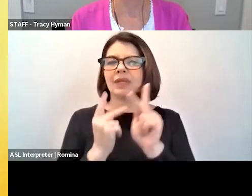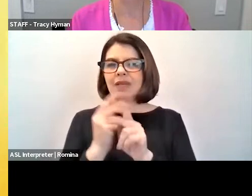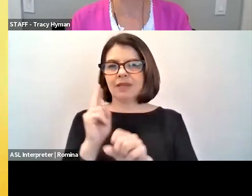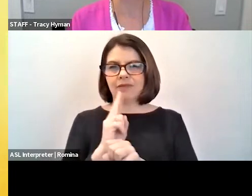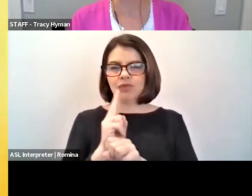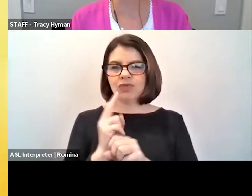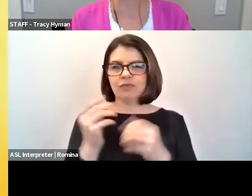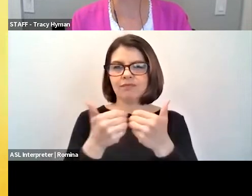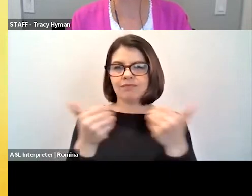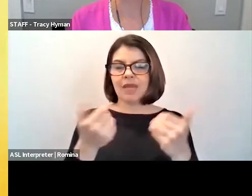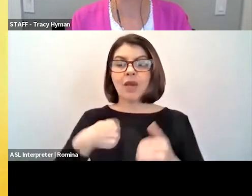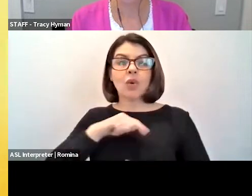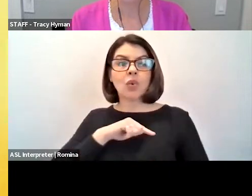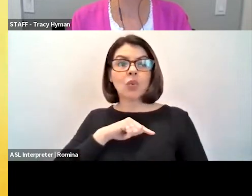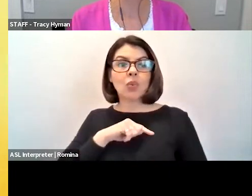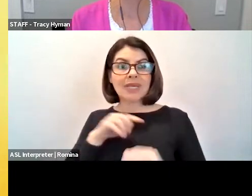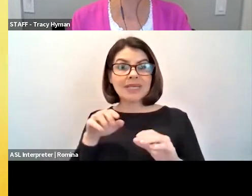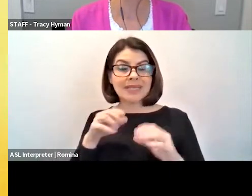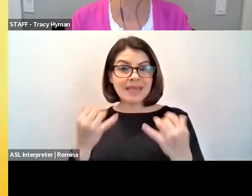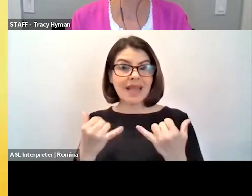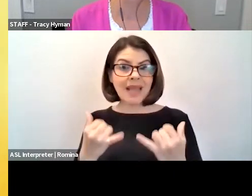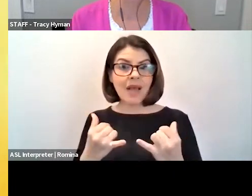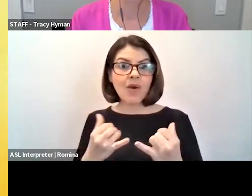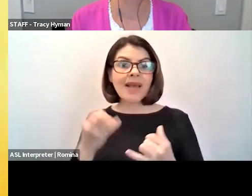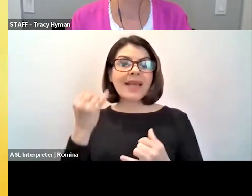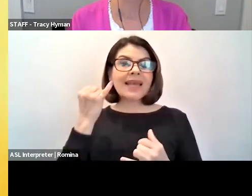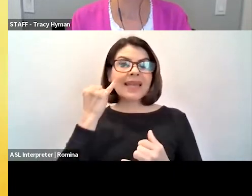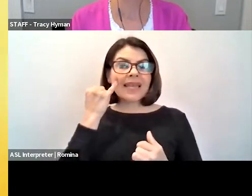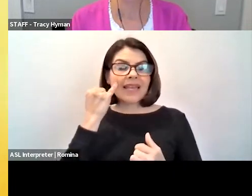The thing that we did do is now when a company purchases